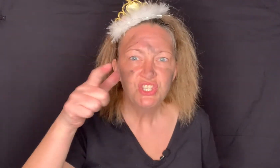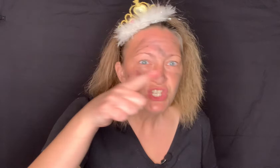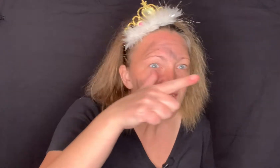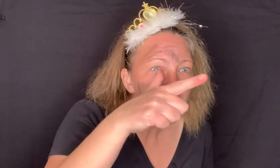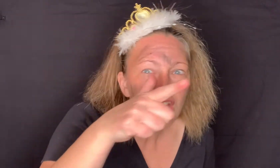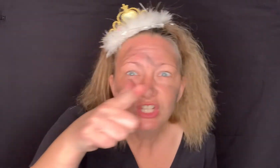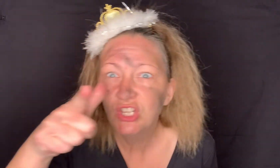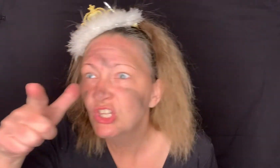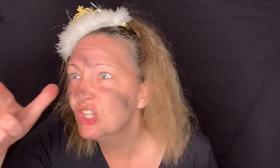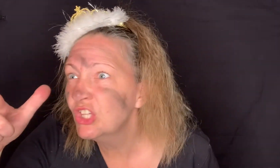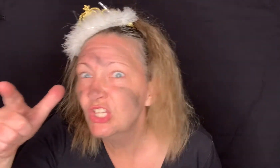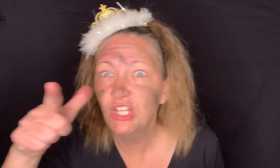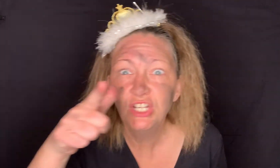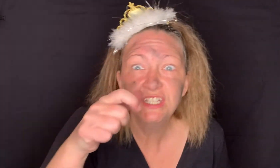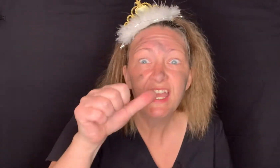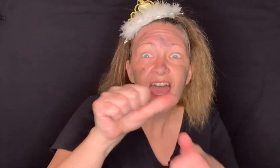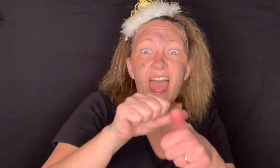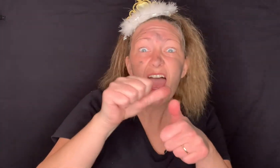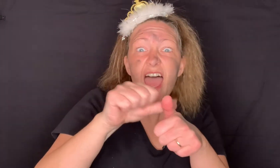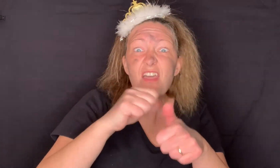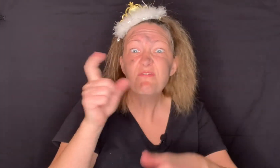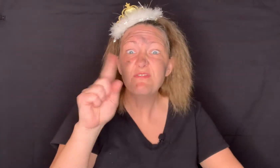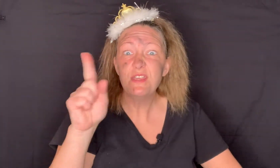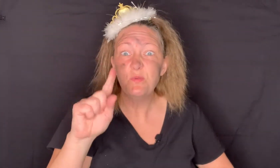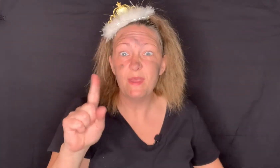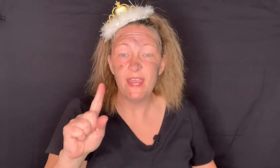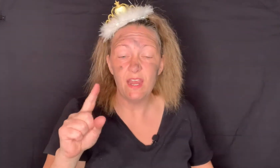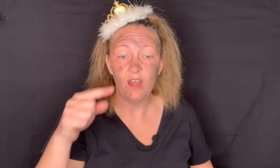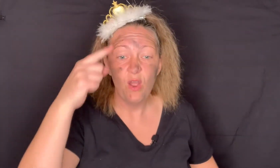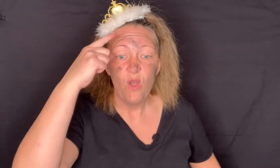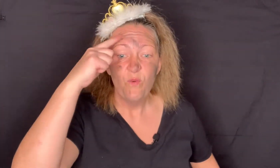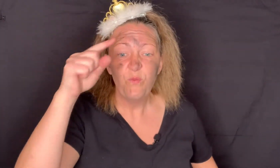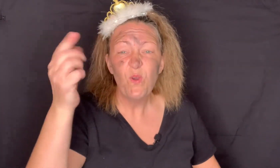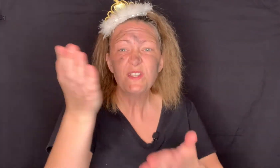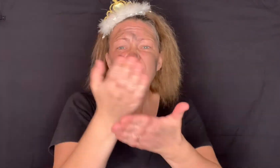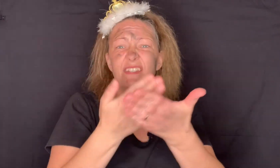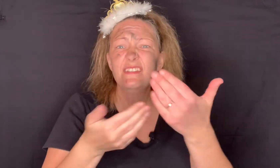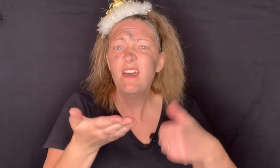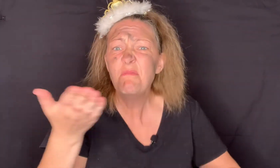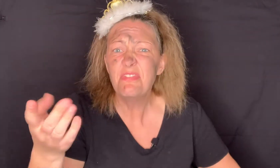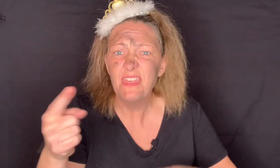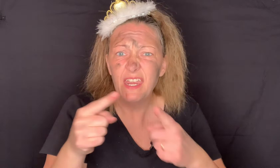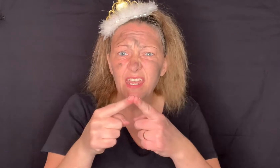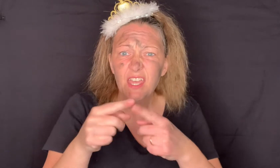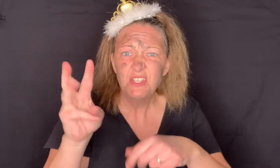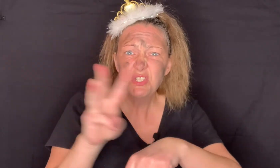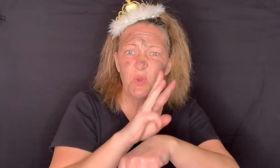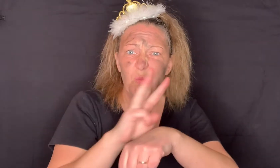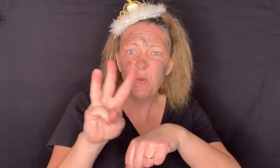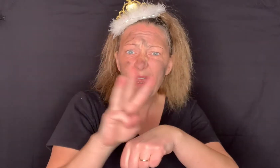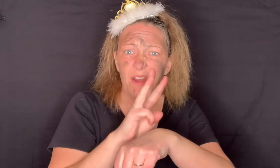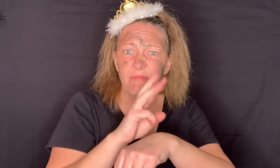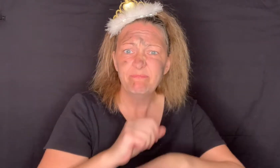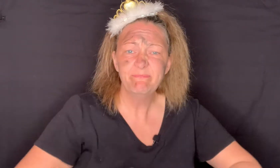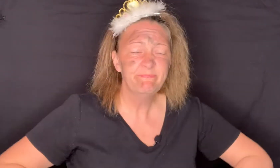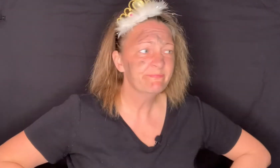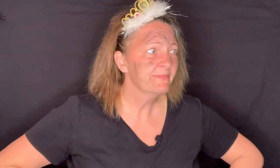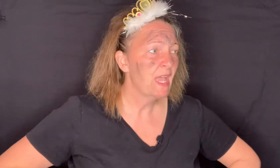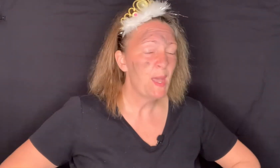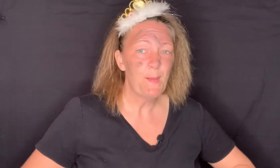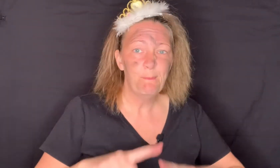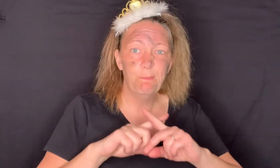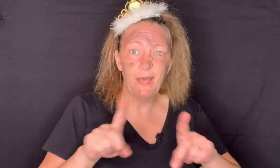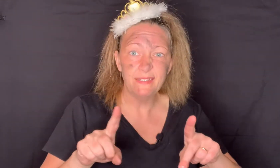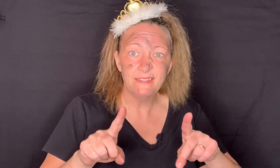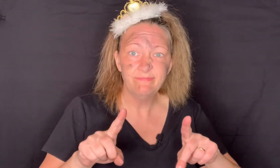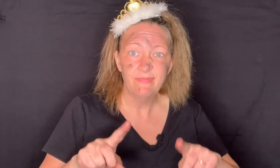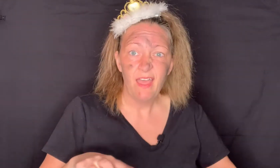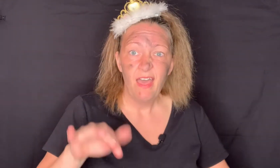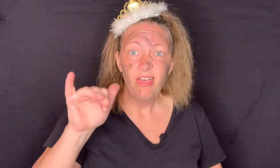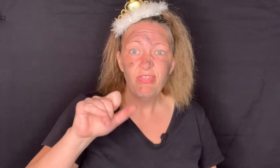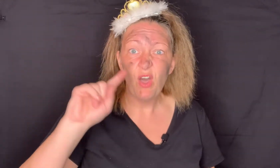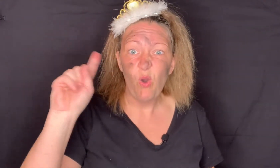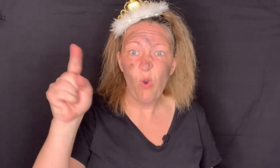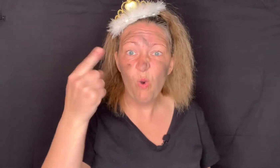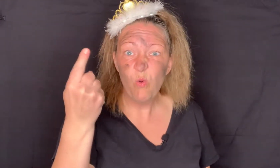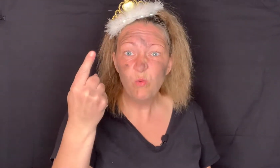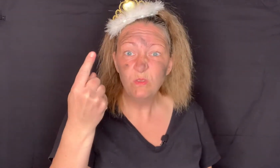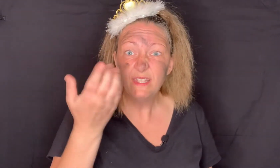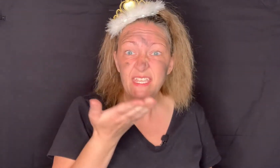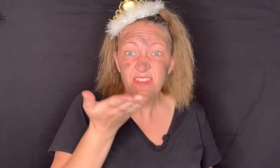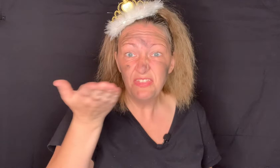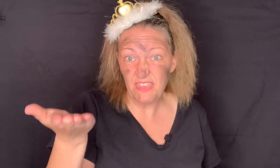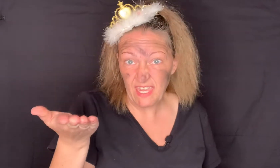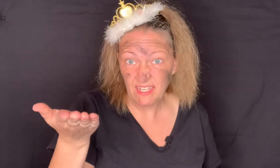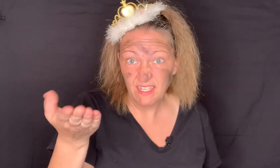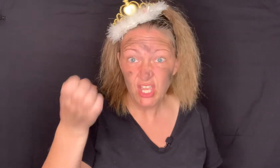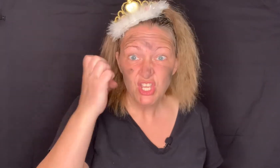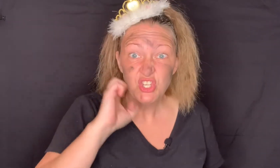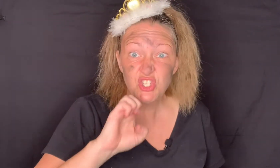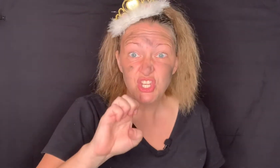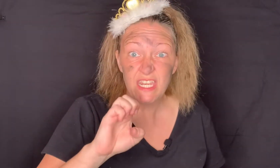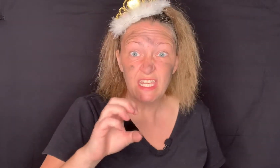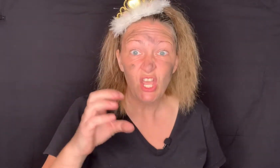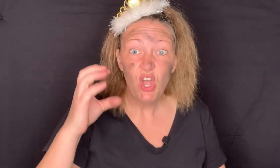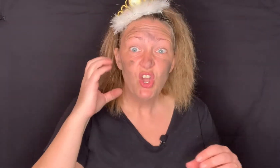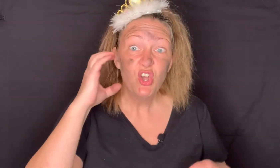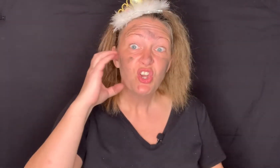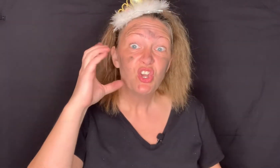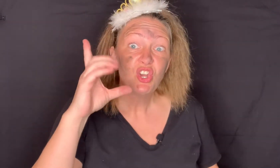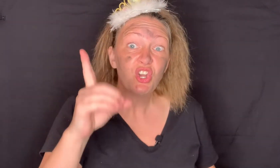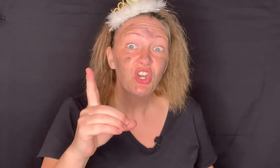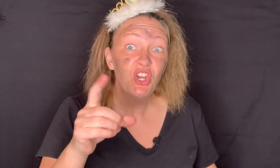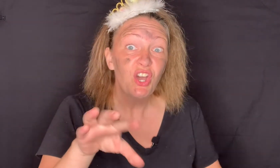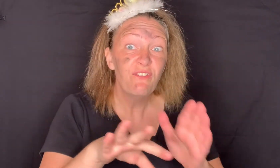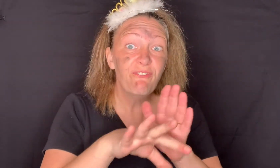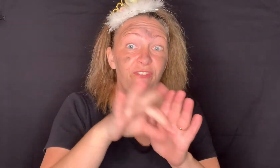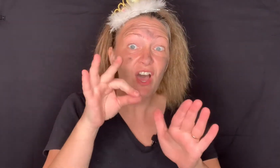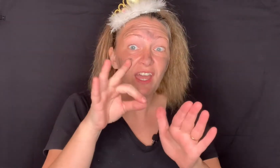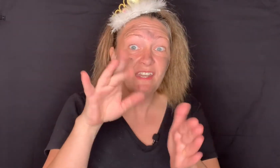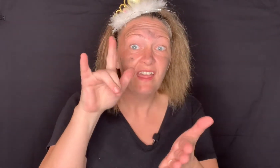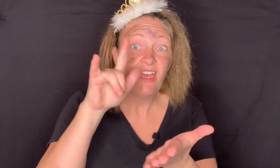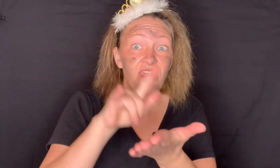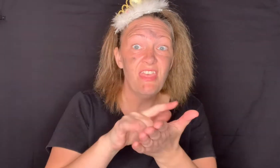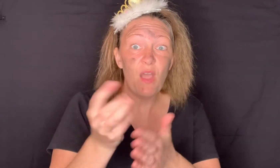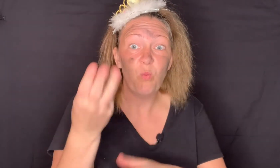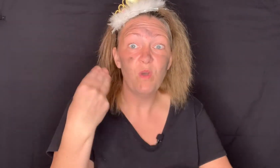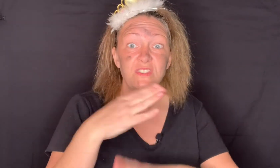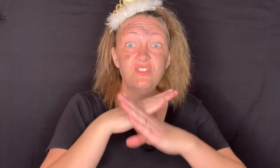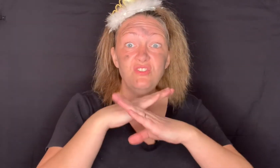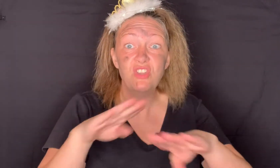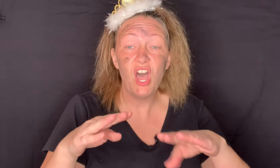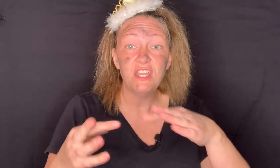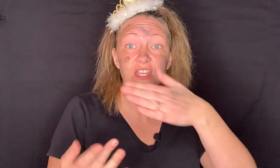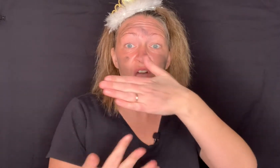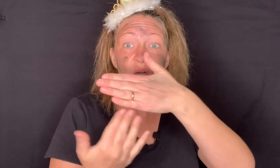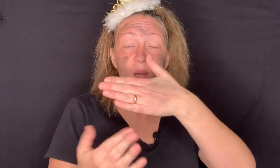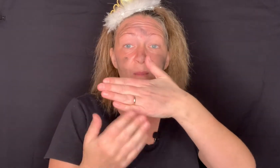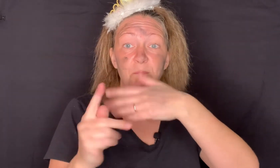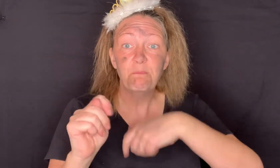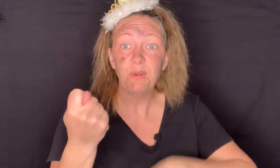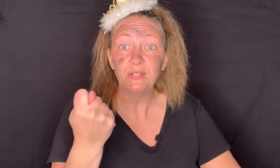She looked everywhere for something to wear, but the only thing she could find that was not burnt